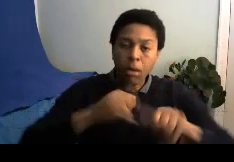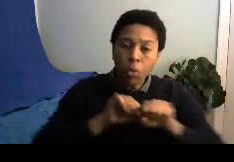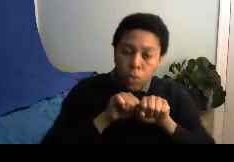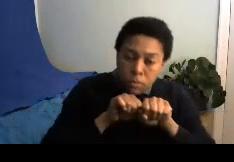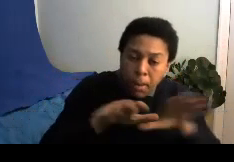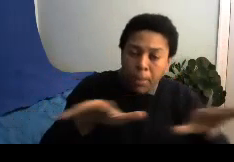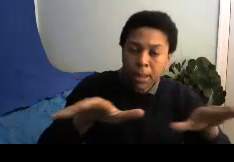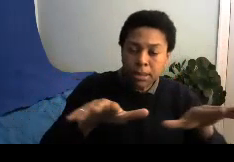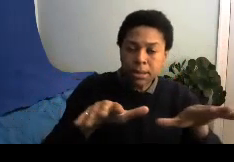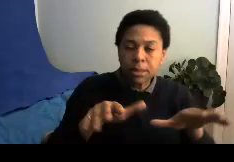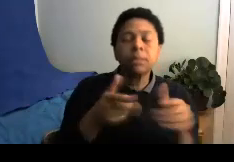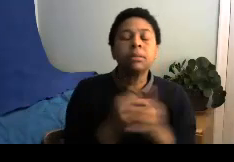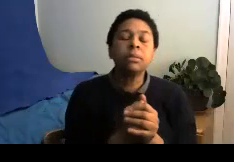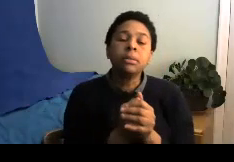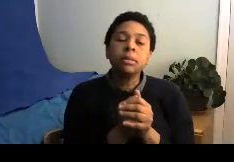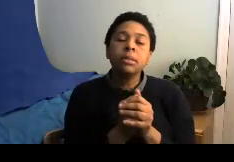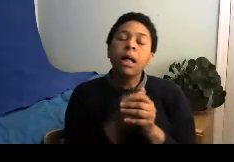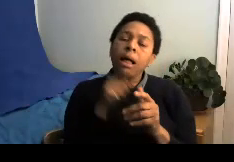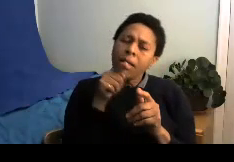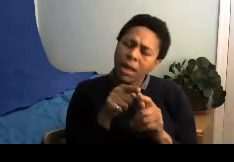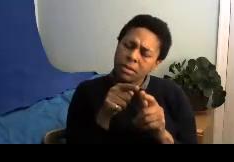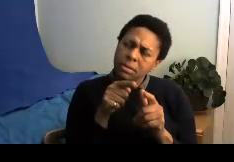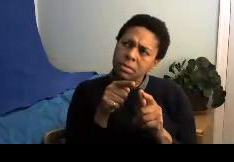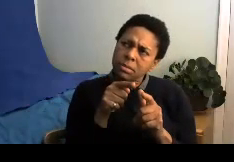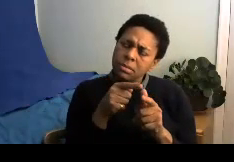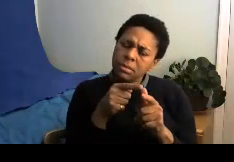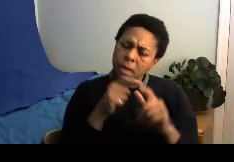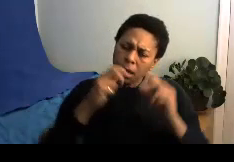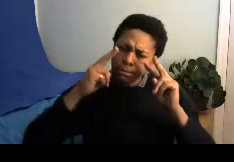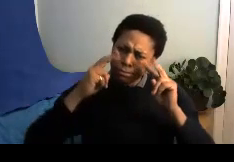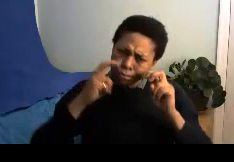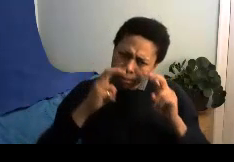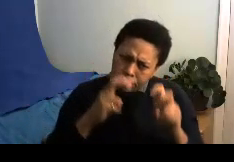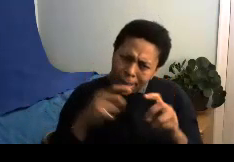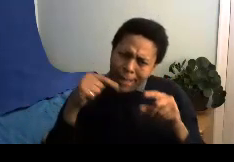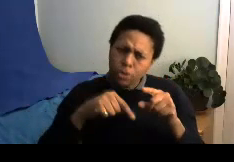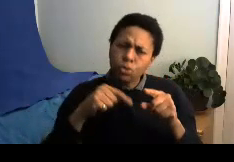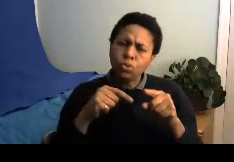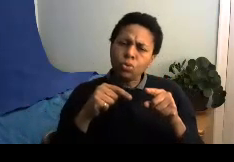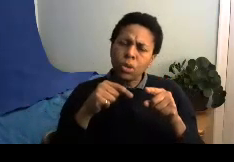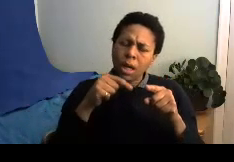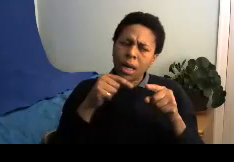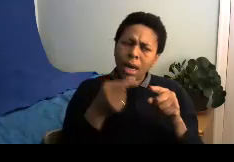family between the Windrush era and the EU referendum, from the